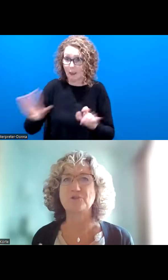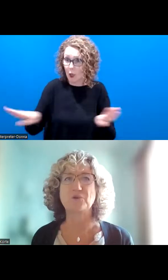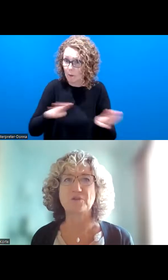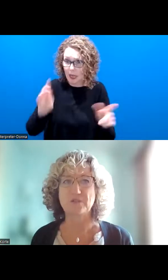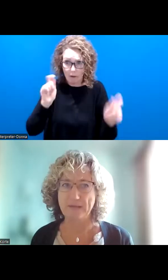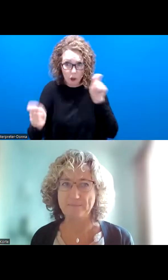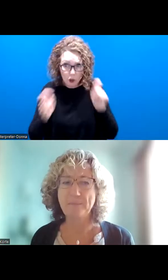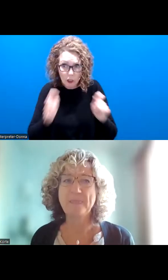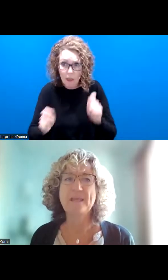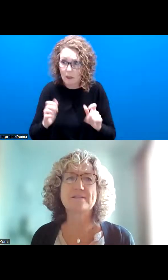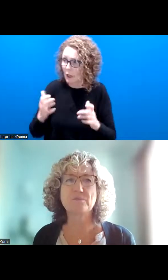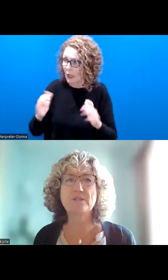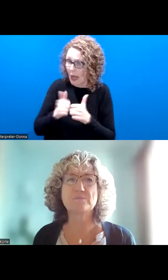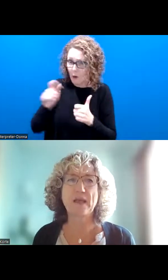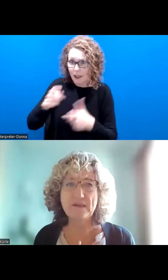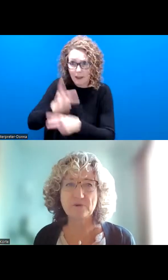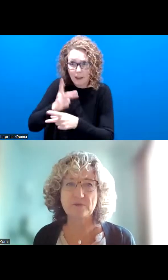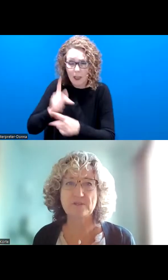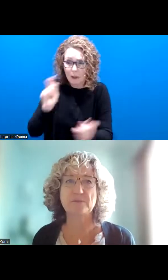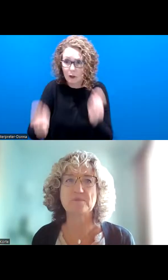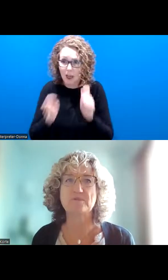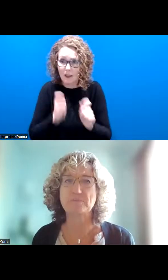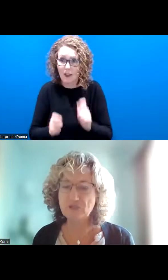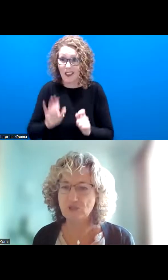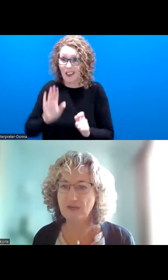included in the program, and employees of tribes are only include